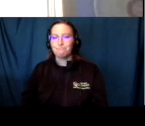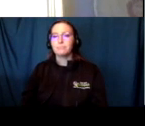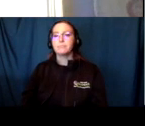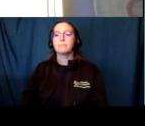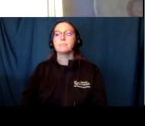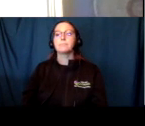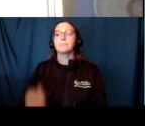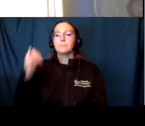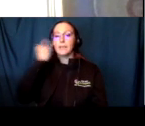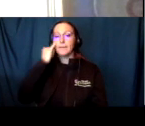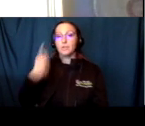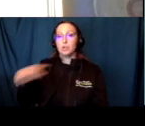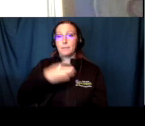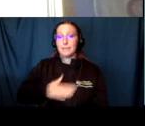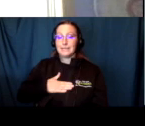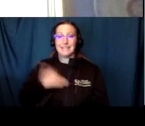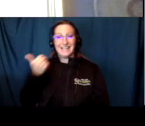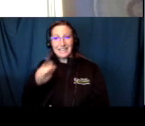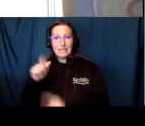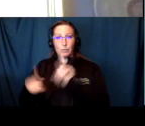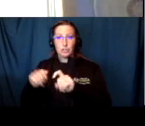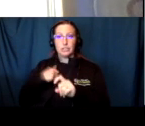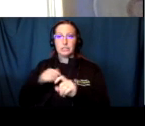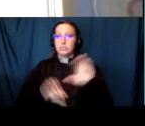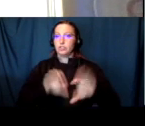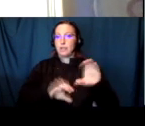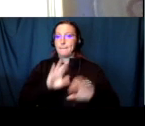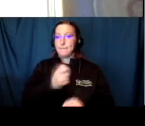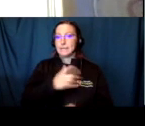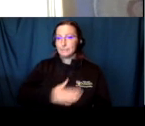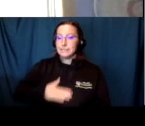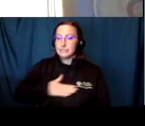the chat box any questions that you have that would be helpful. I believe that